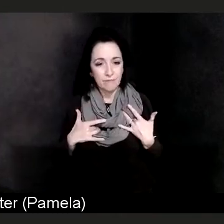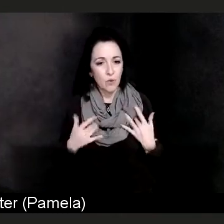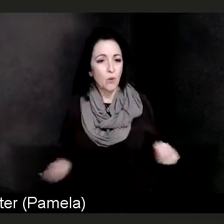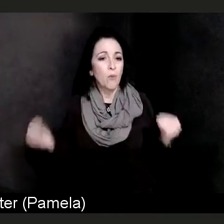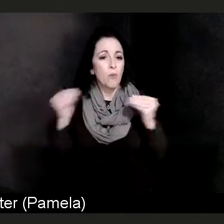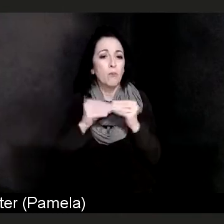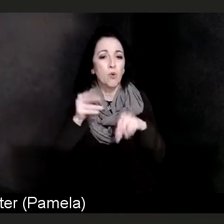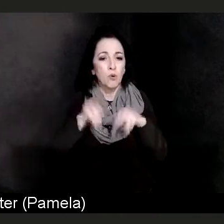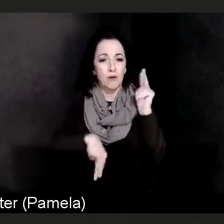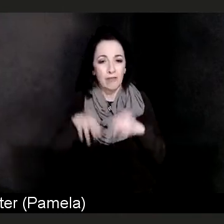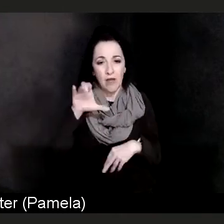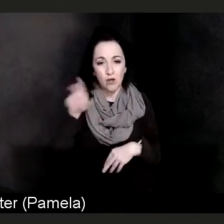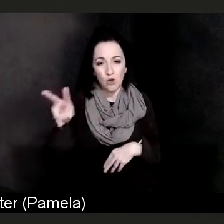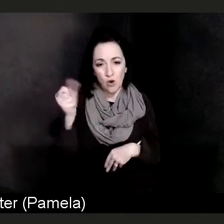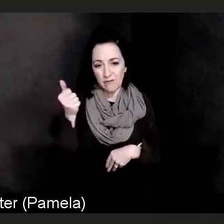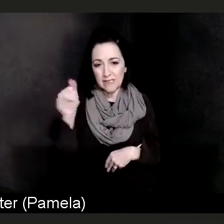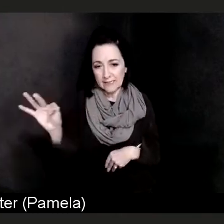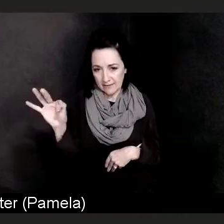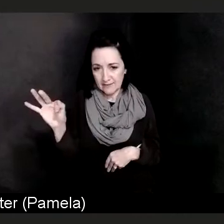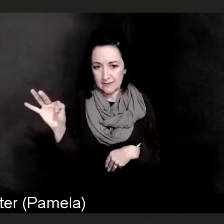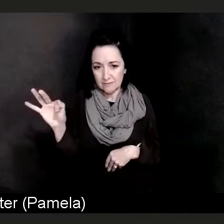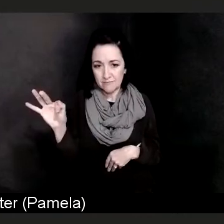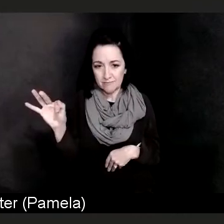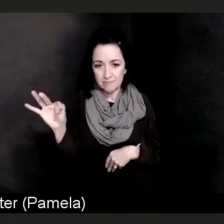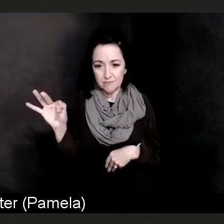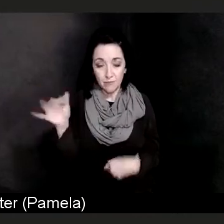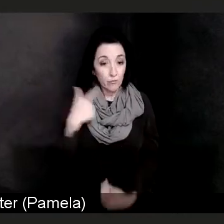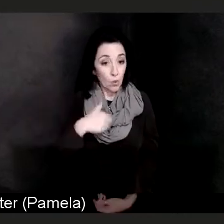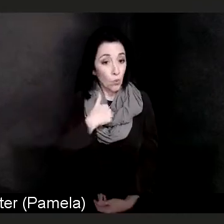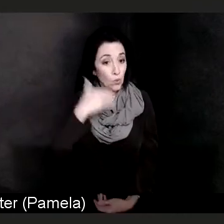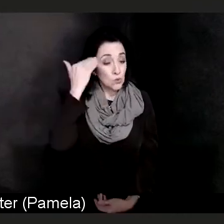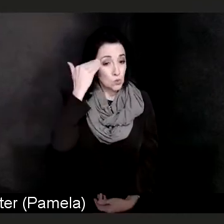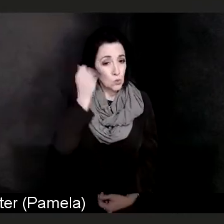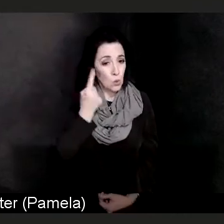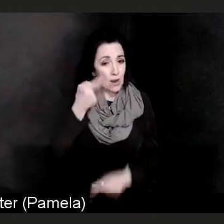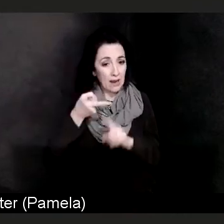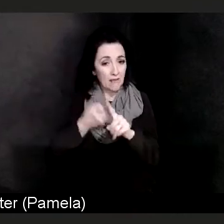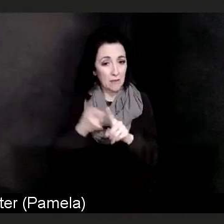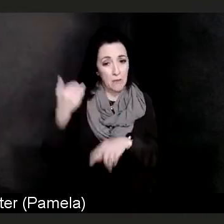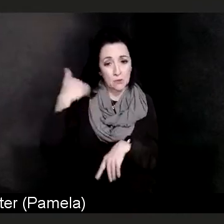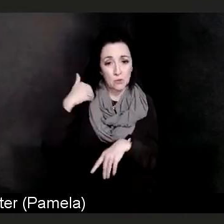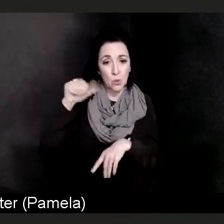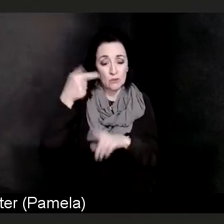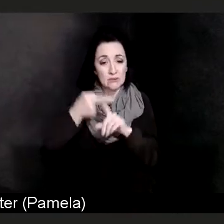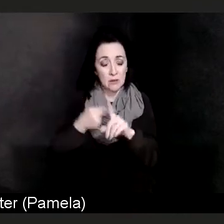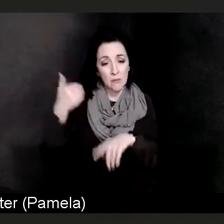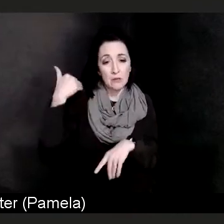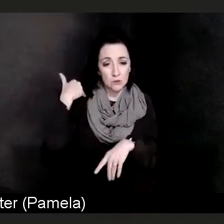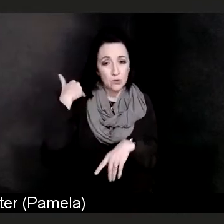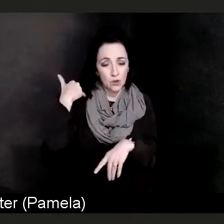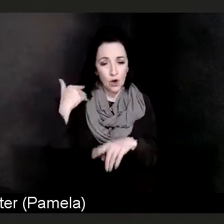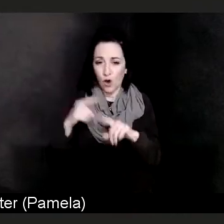we knew about 10 months ago or 11 months ago. The good news is, is that it does not appear